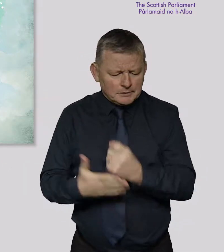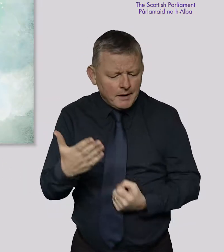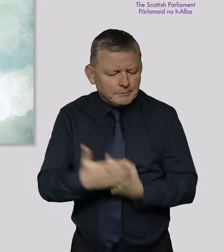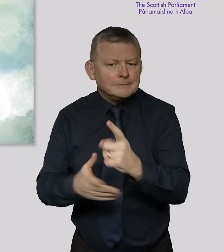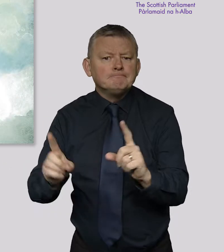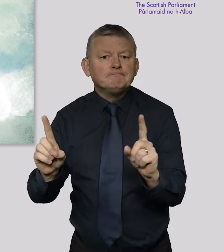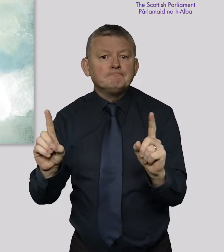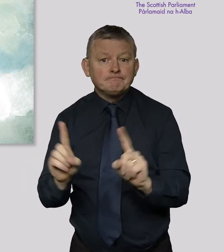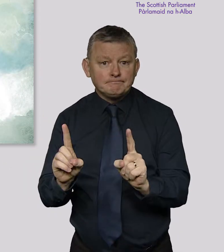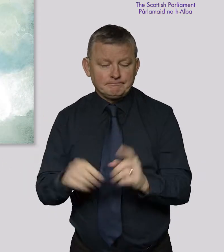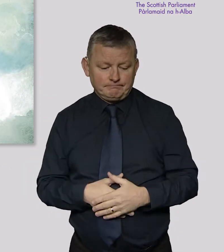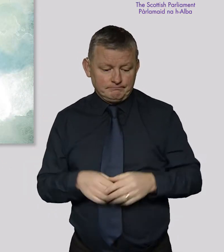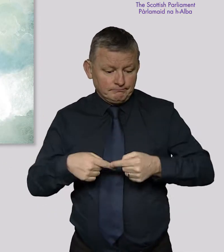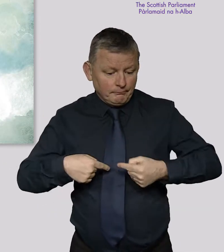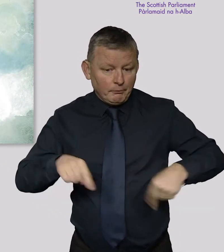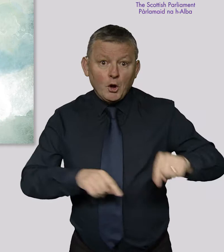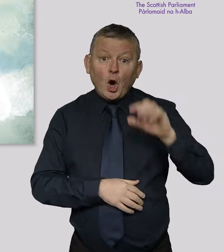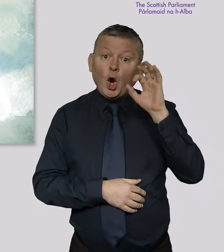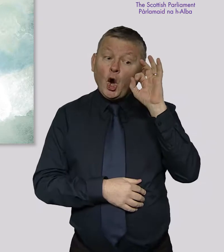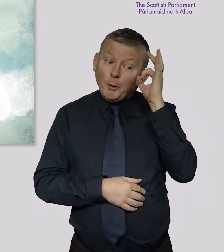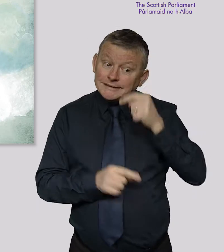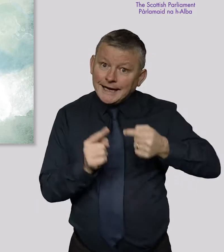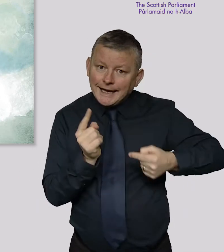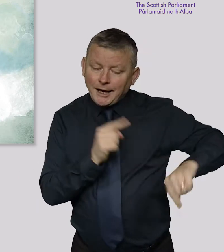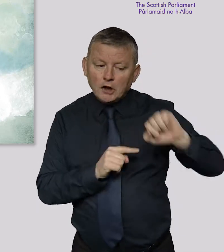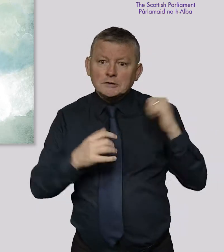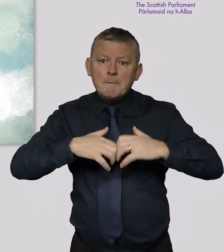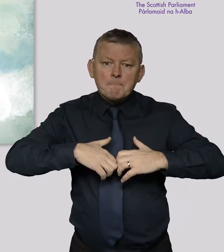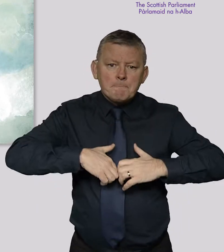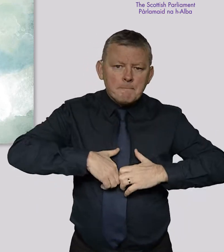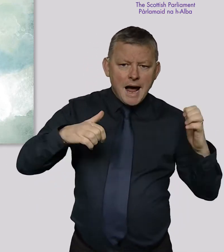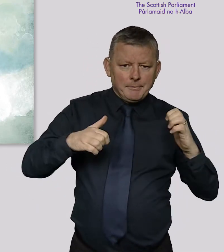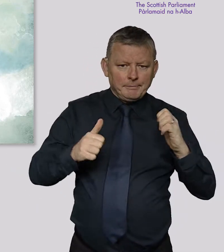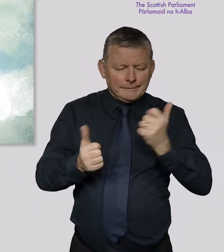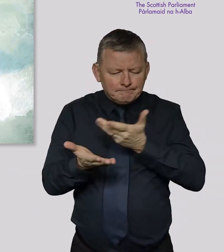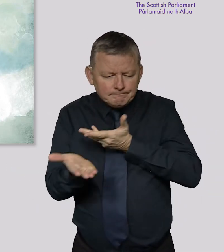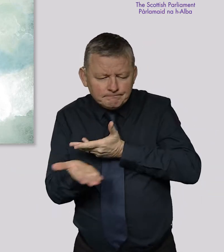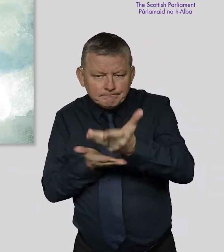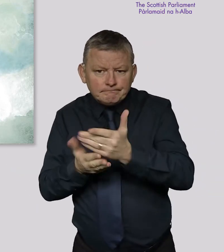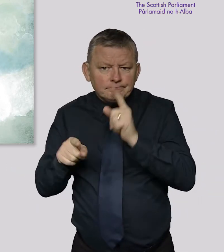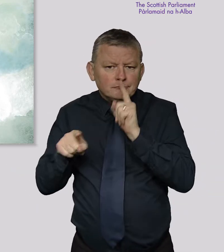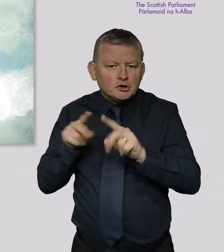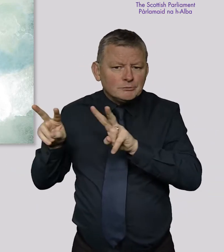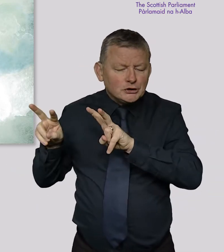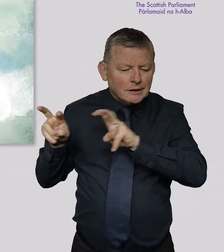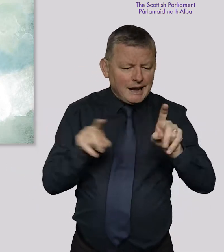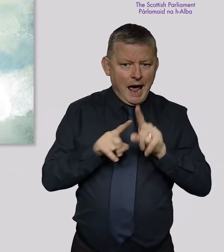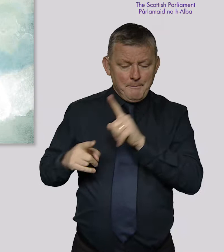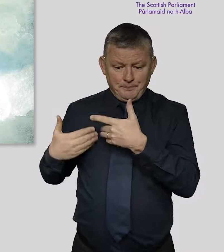So, what happens? Committees in the Scottish Parliament deal with different subjects